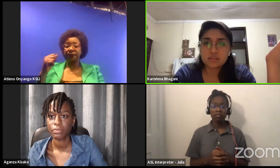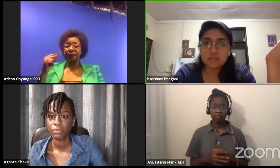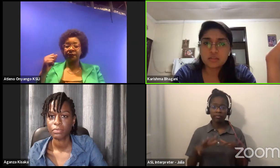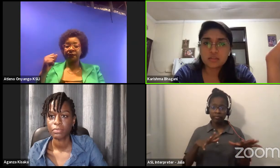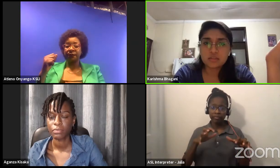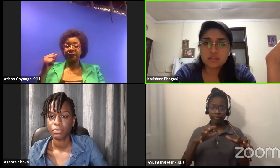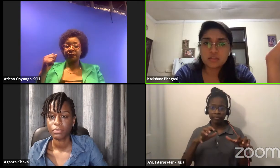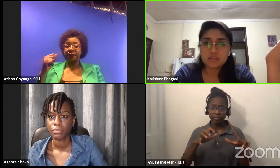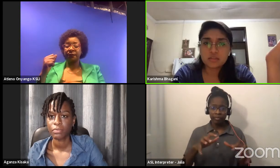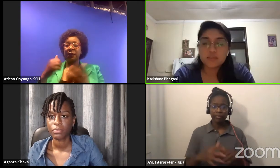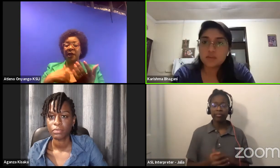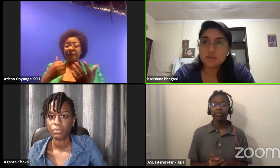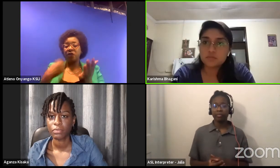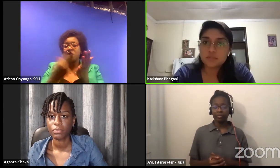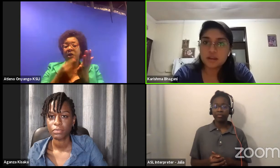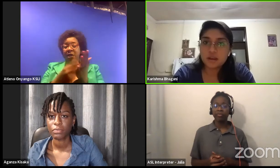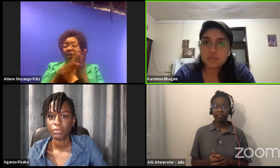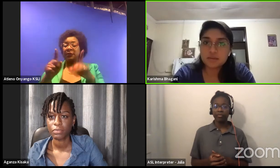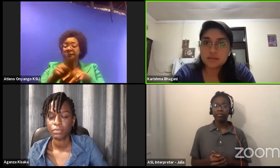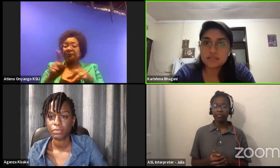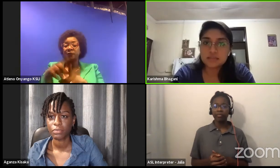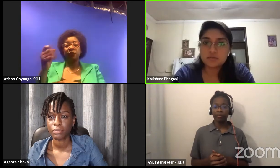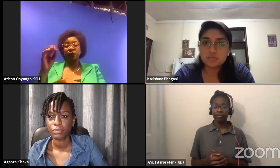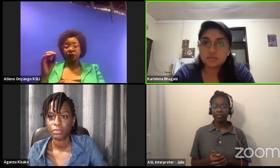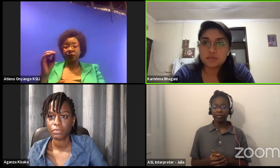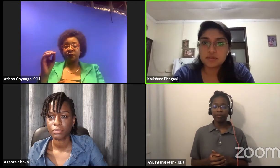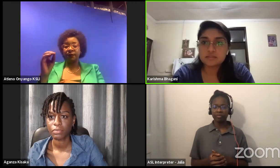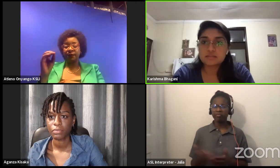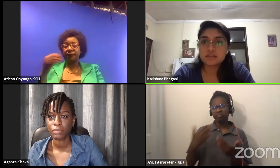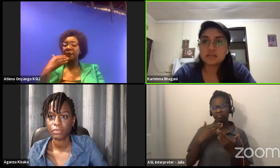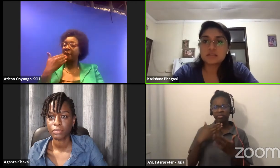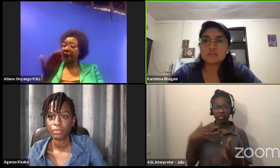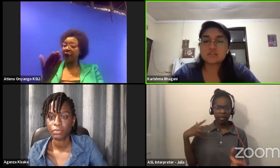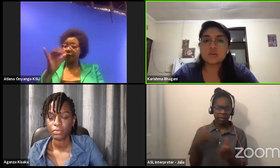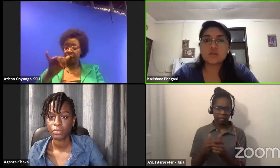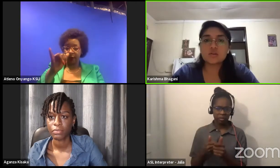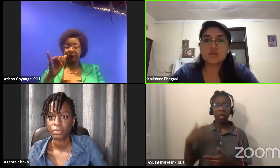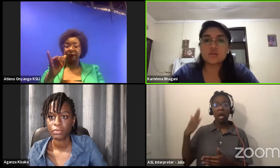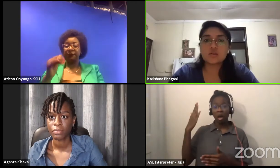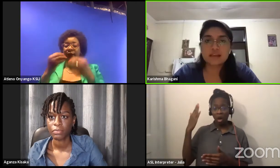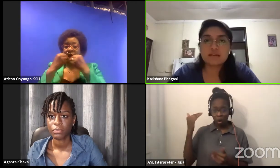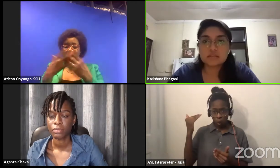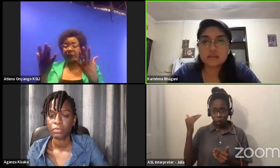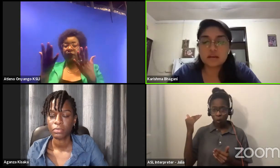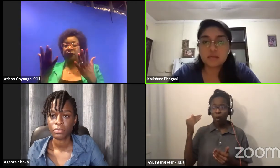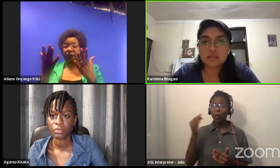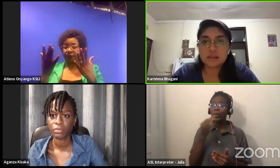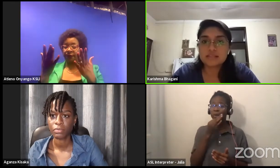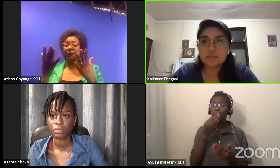and Uganda as well, so thank you for that update. I hope things start slowly easing out in the comment